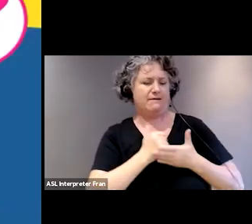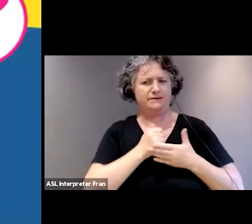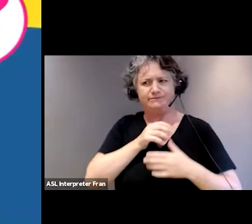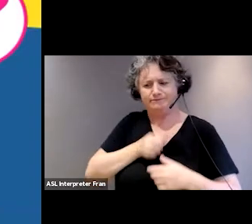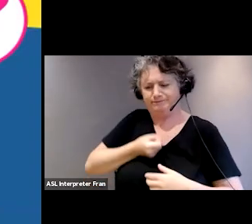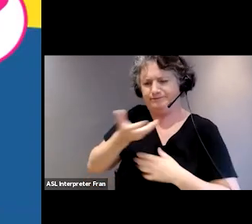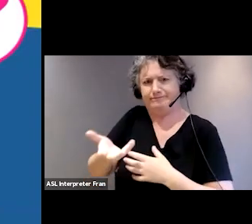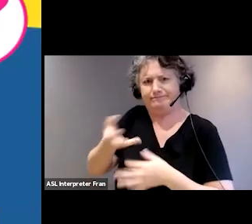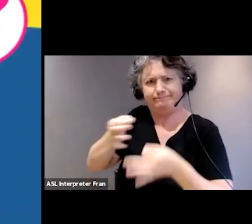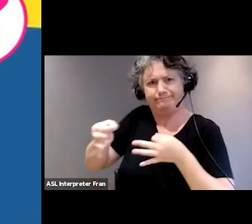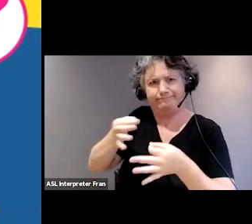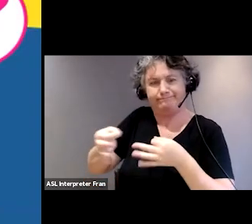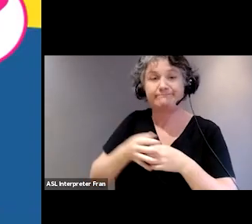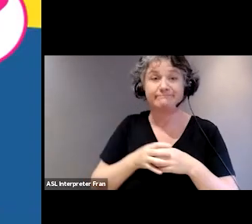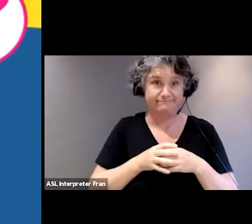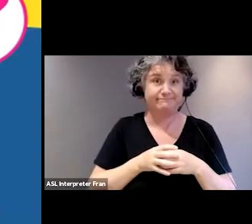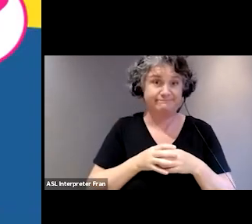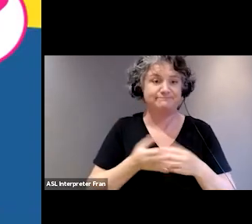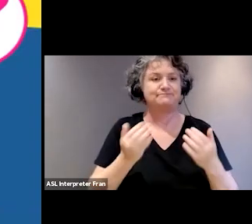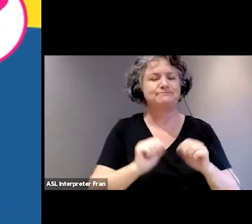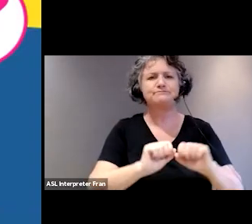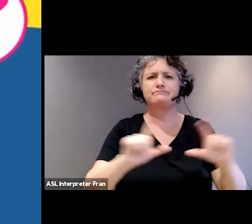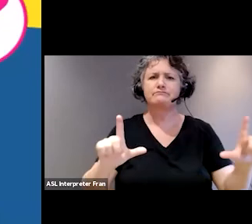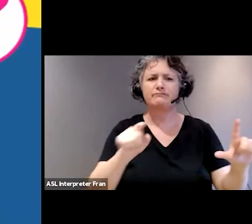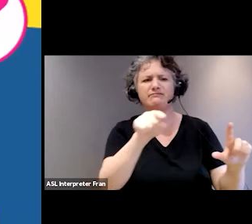people with mental illness, substance use disorders, dementia, and other neuro-